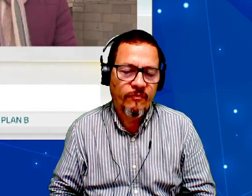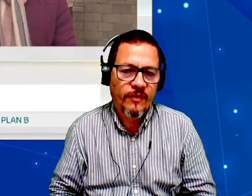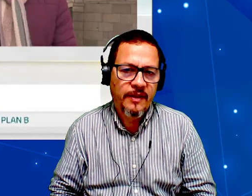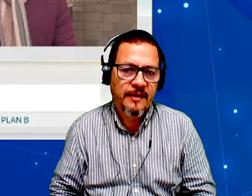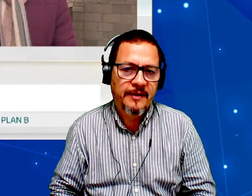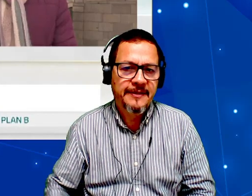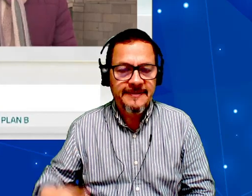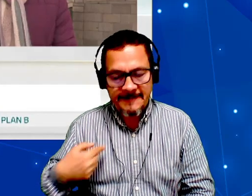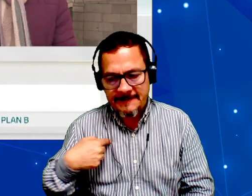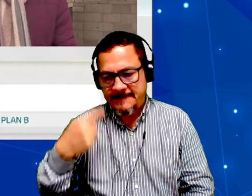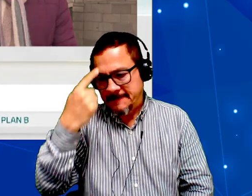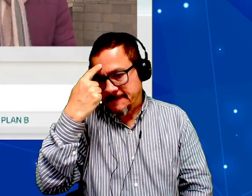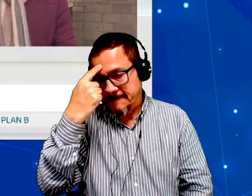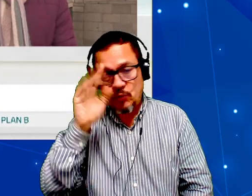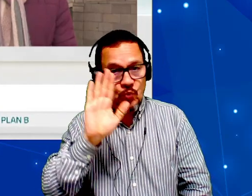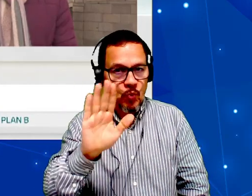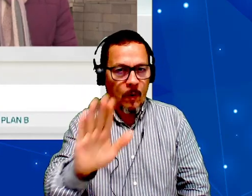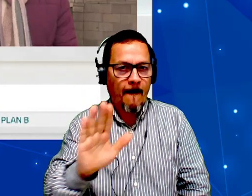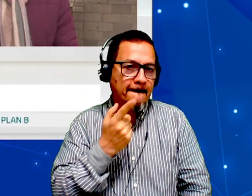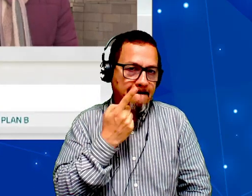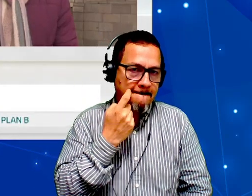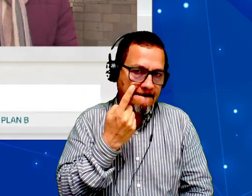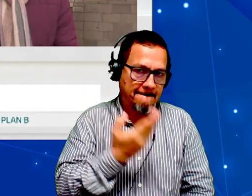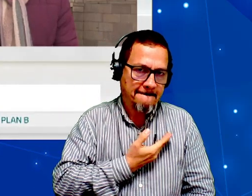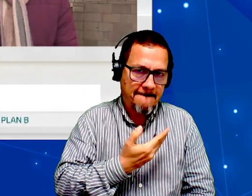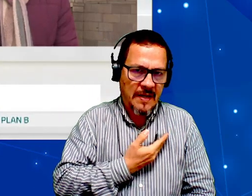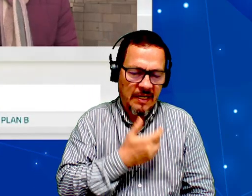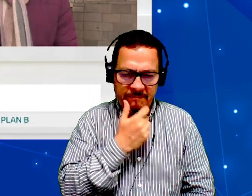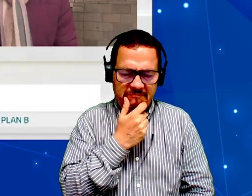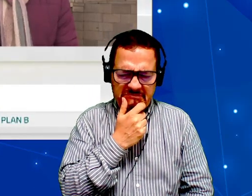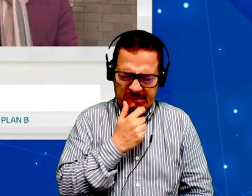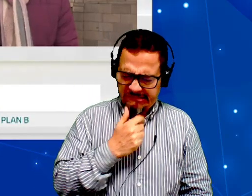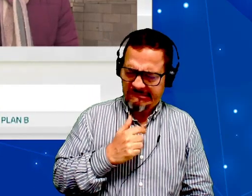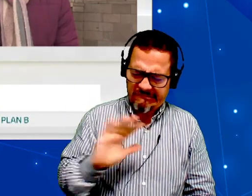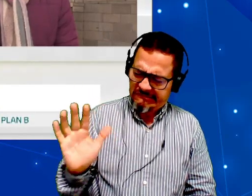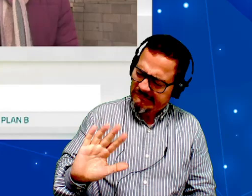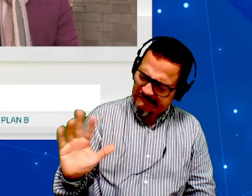mom and dad weren't sure initially, but now you've really got them involved. They're supportive of